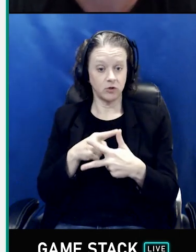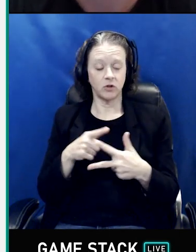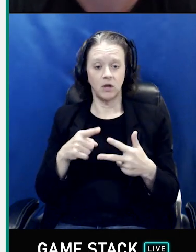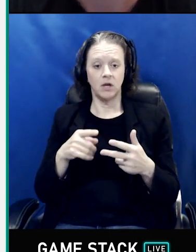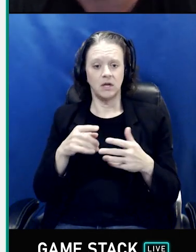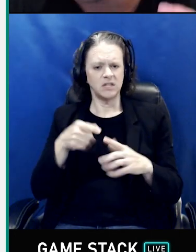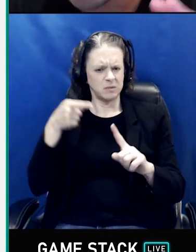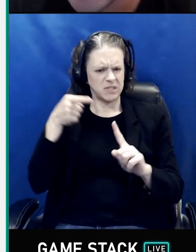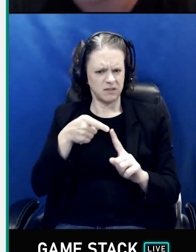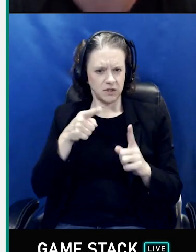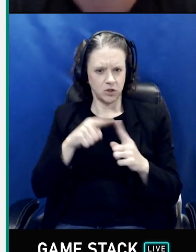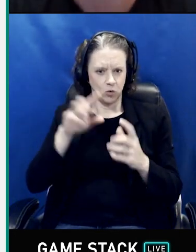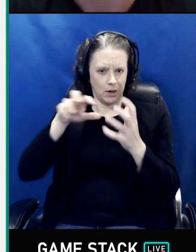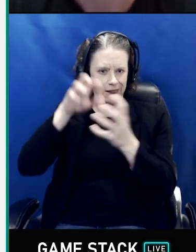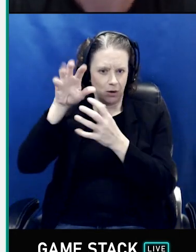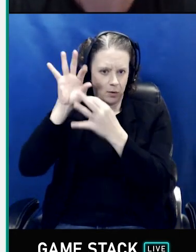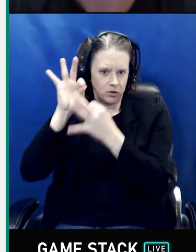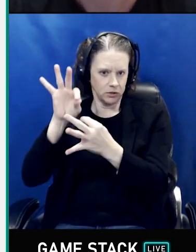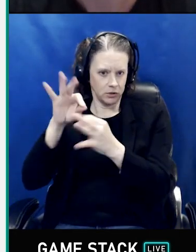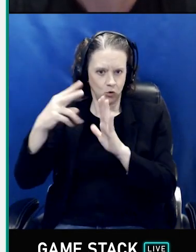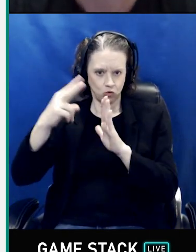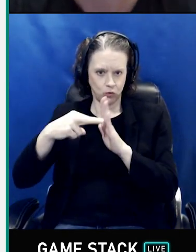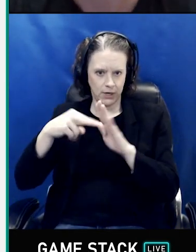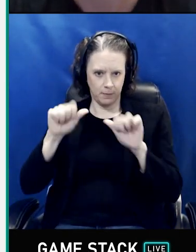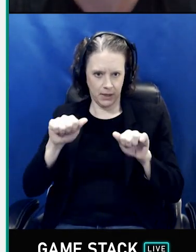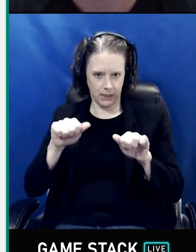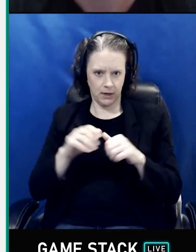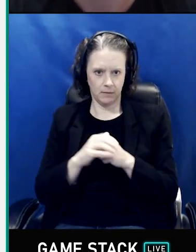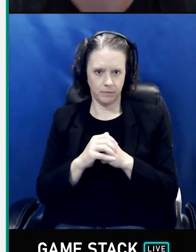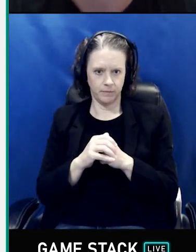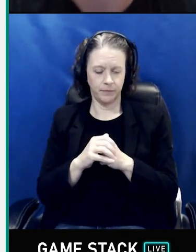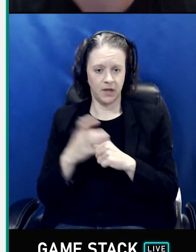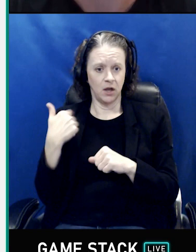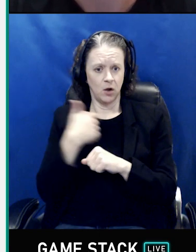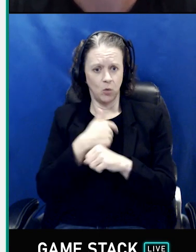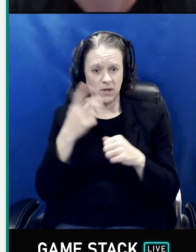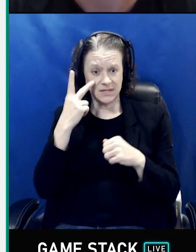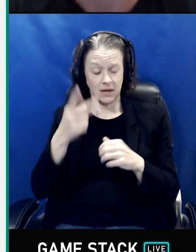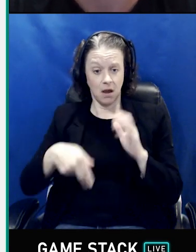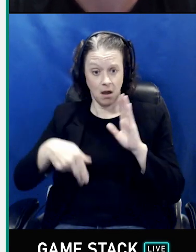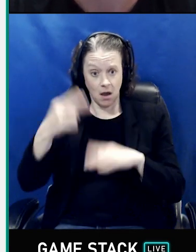optimization - Readability. We're seeing a high instance of engagement with titles that